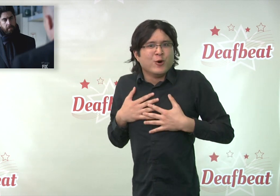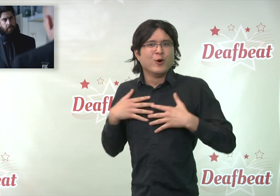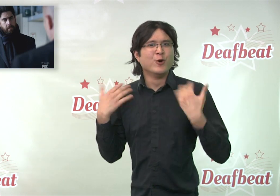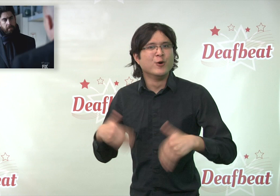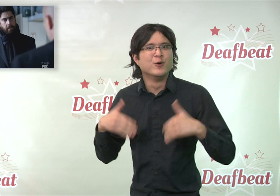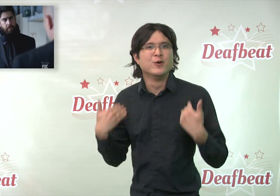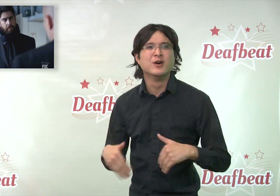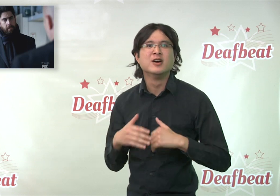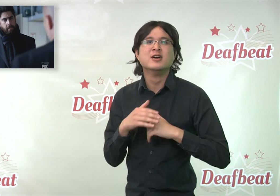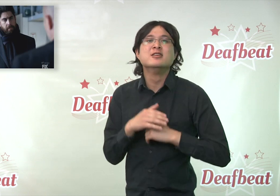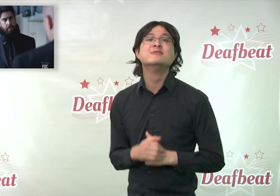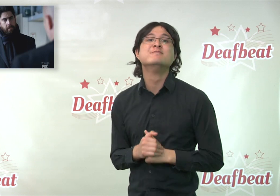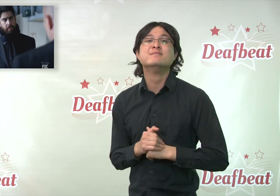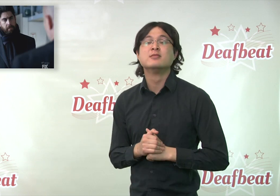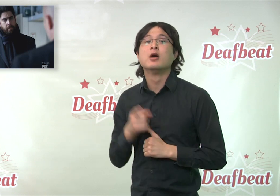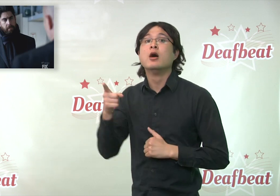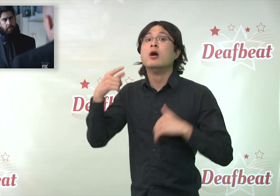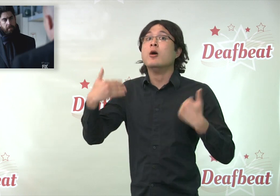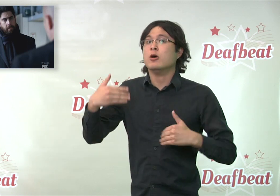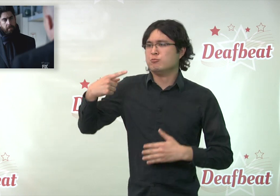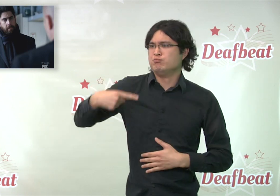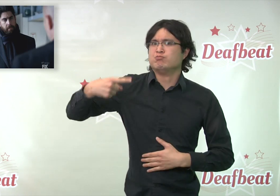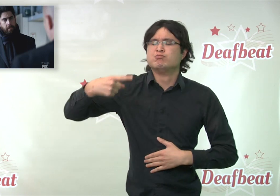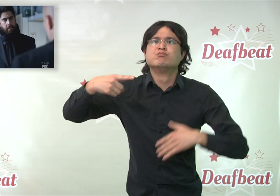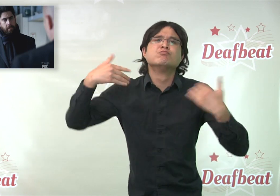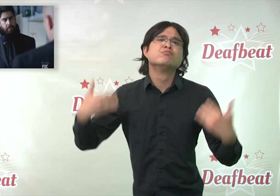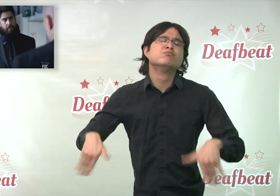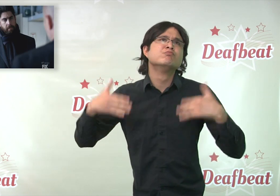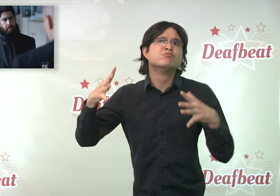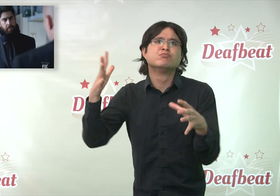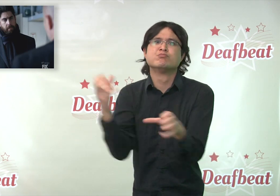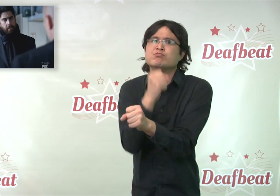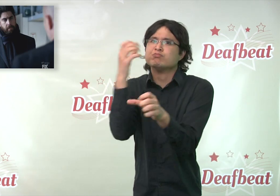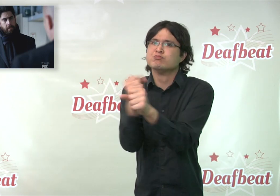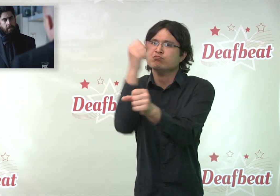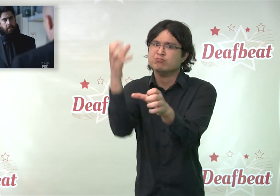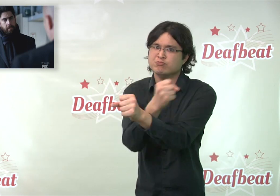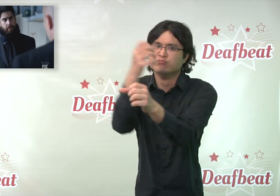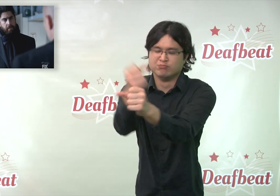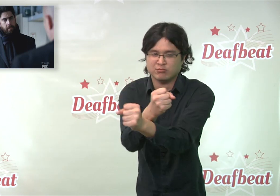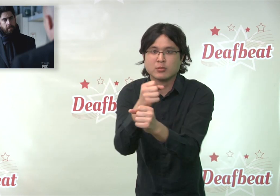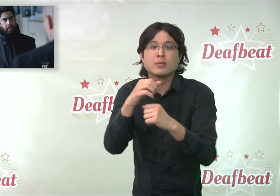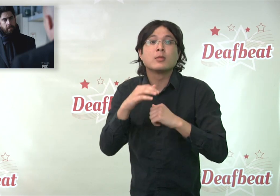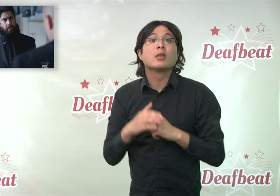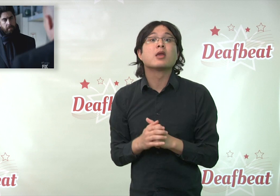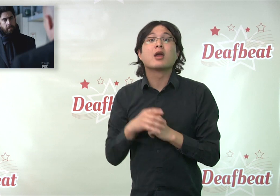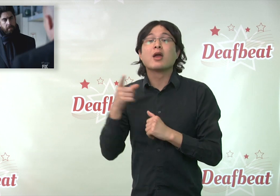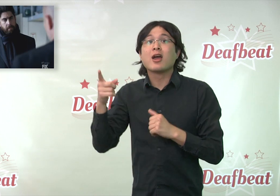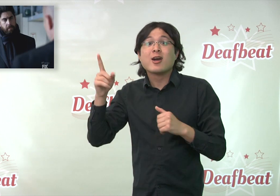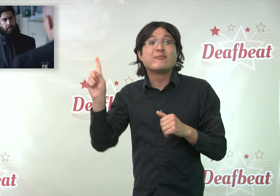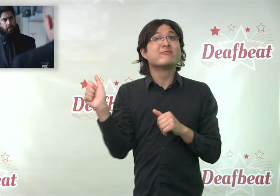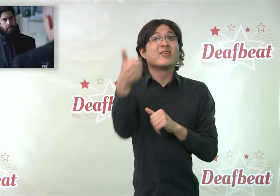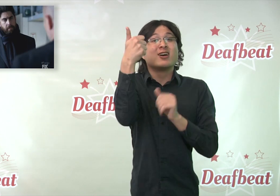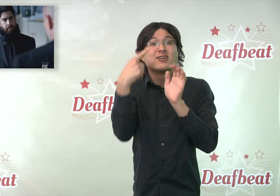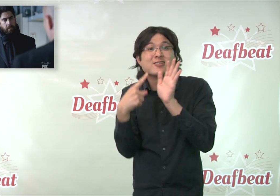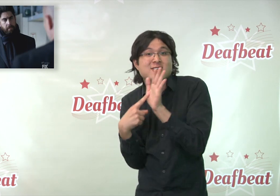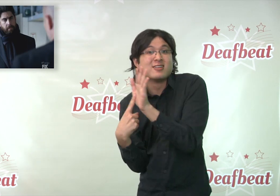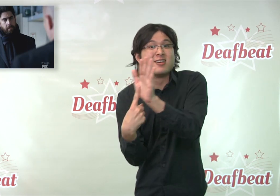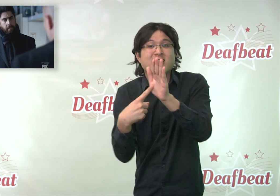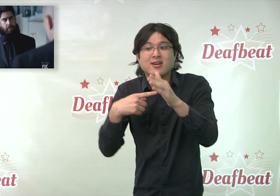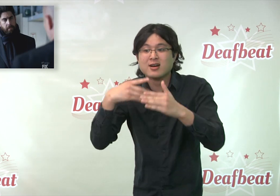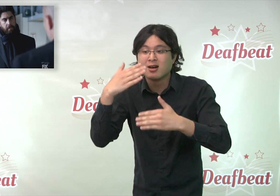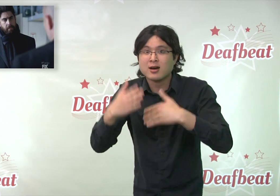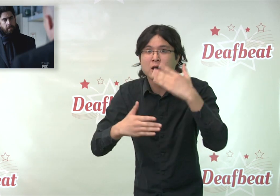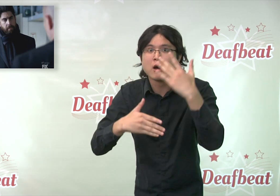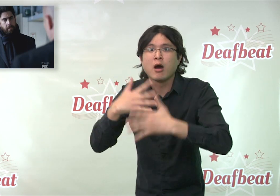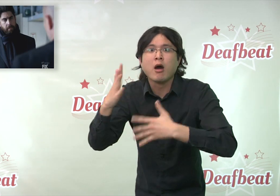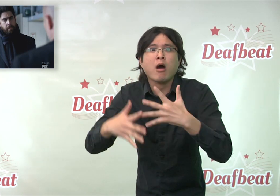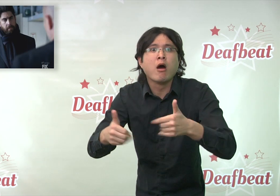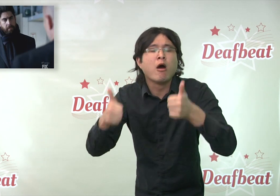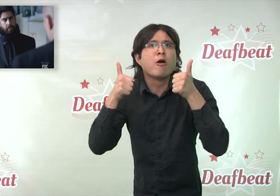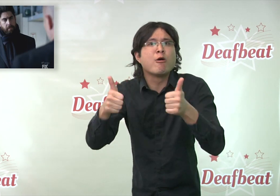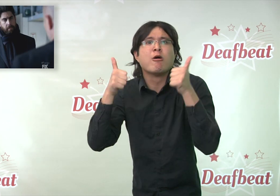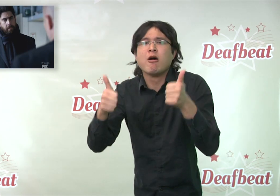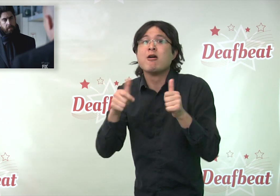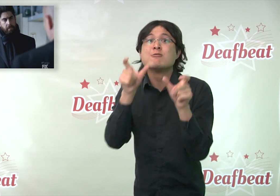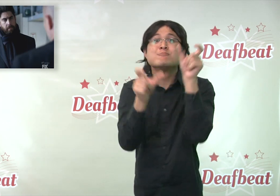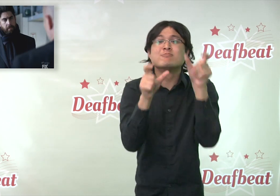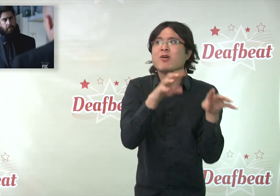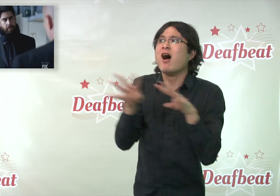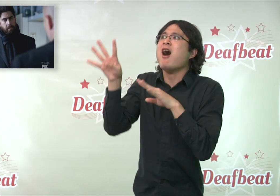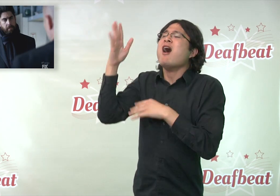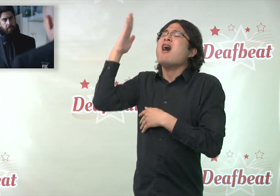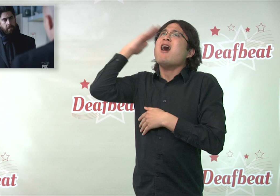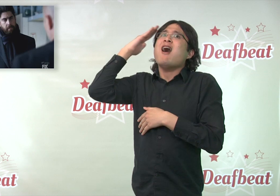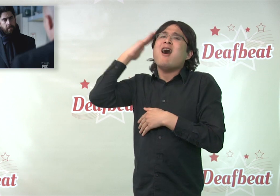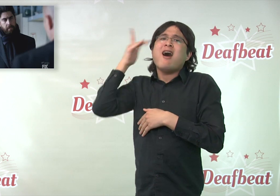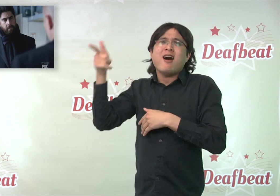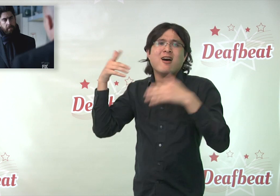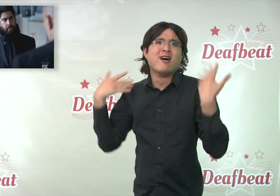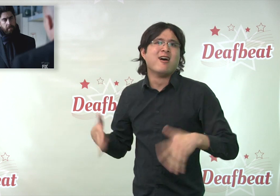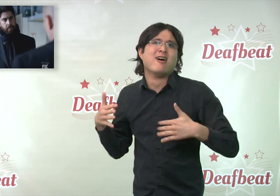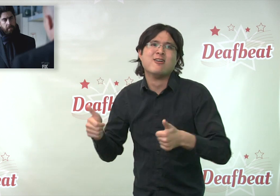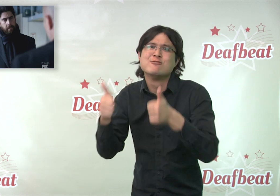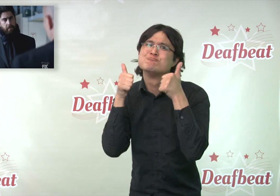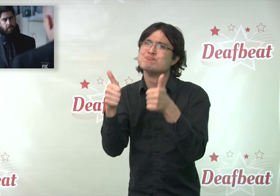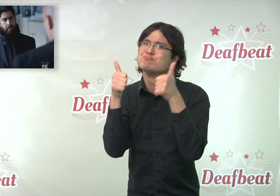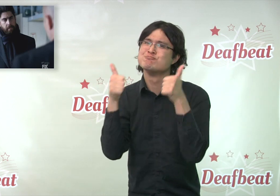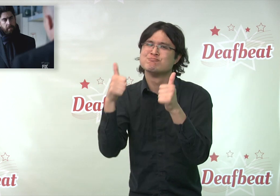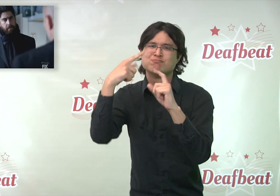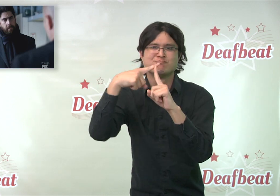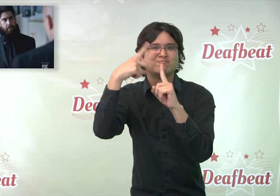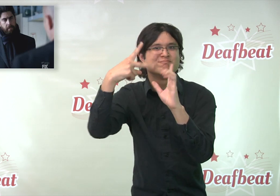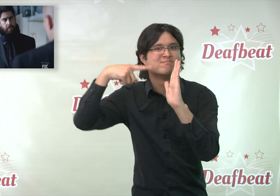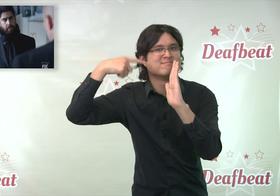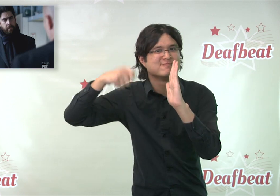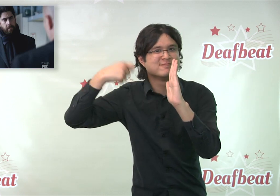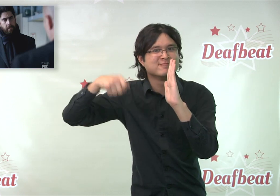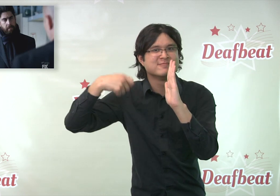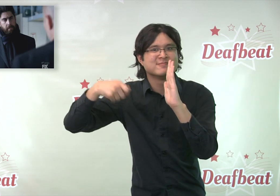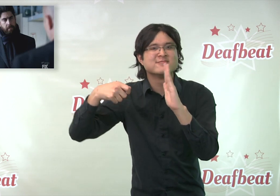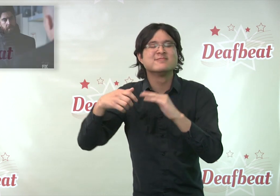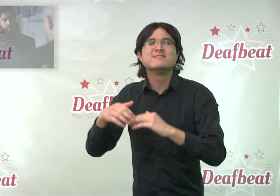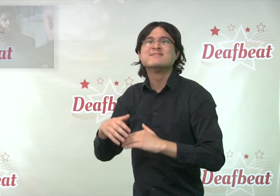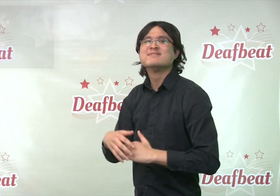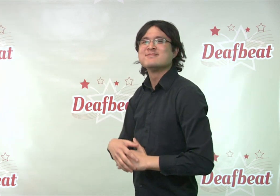watching their interesting relationship. “Fargo” has won many awards and become one of the popular TV shows.